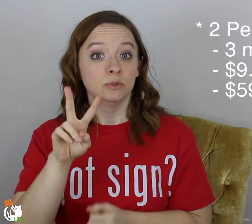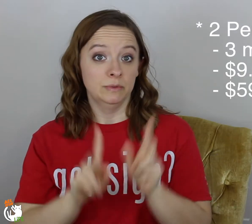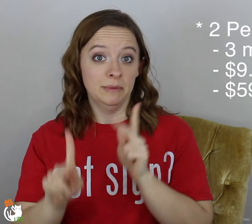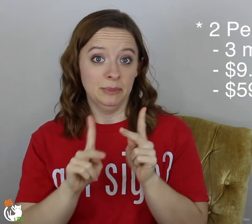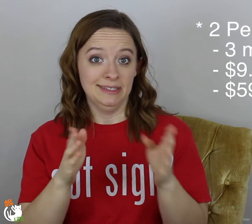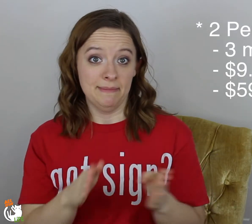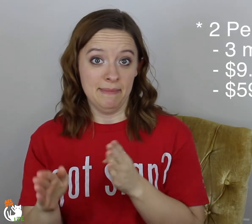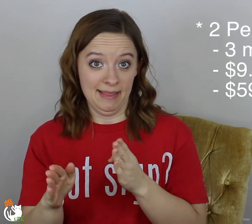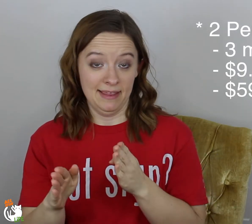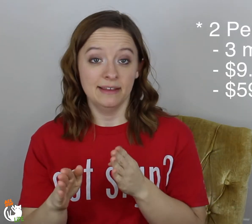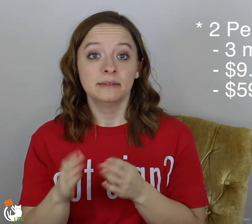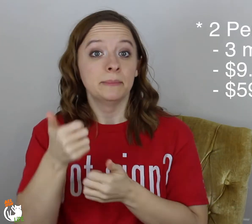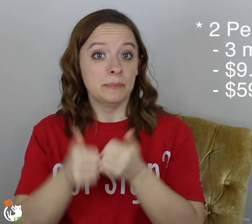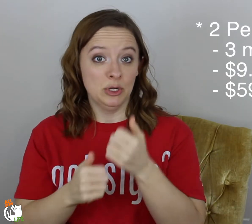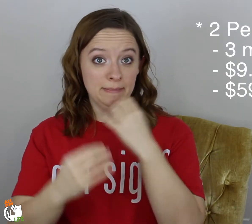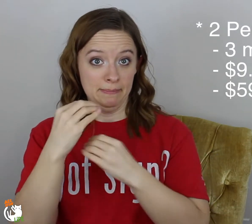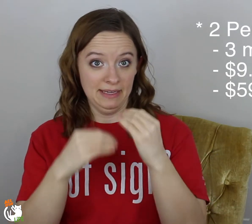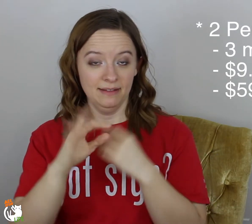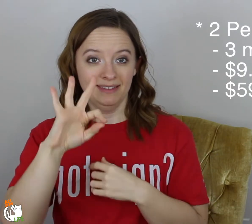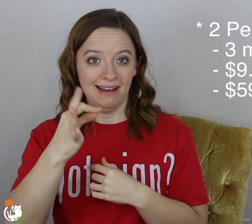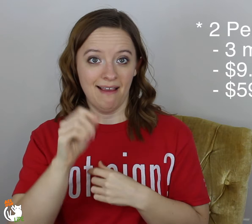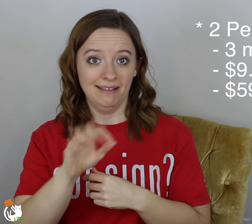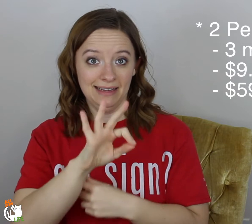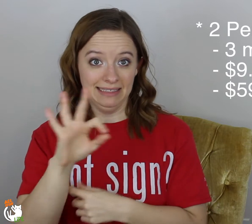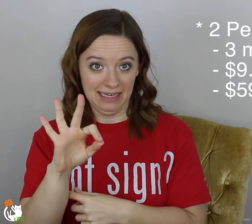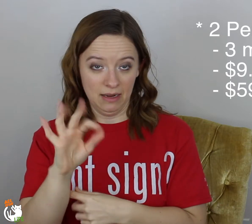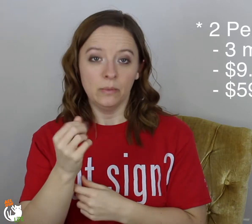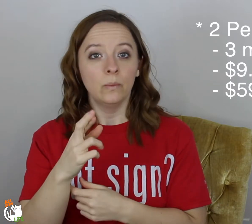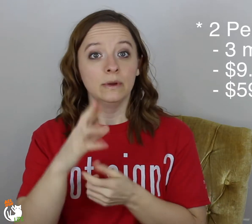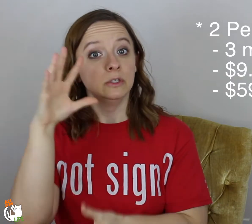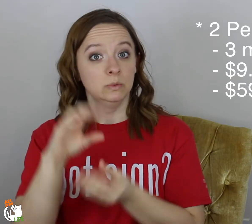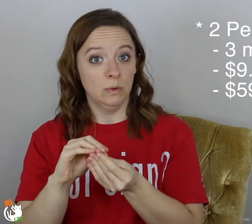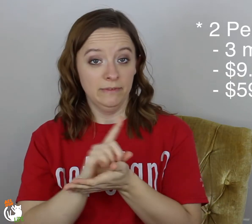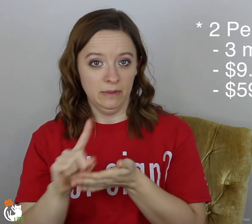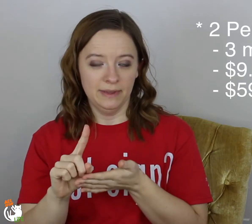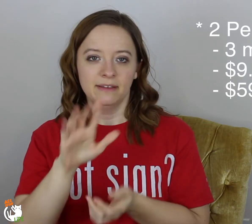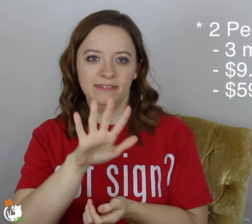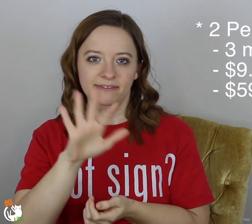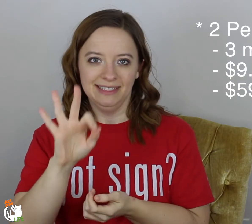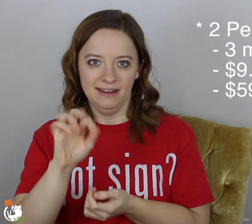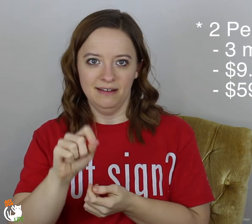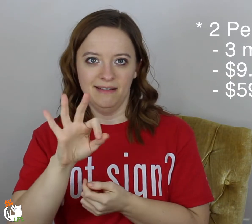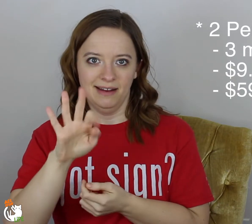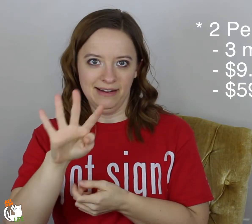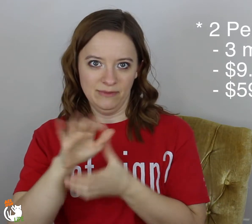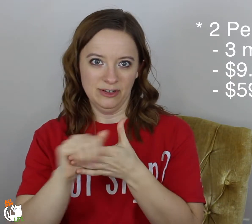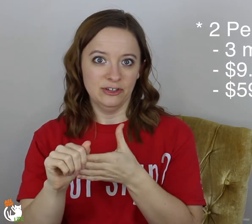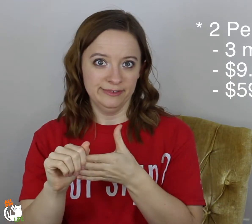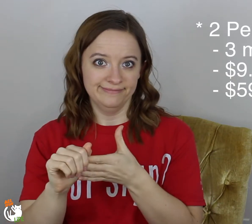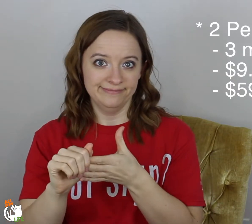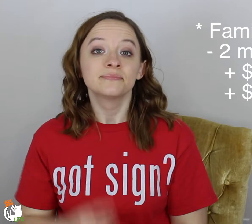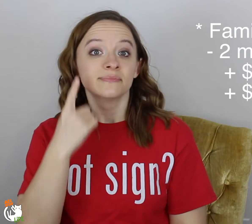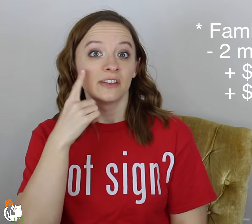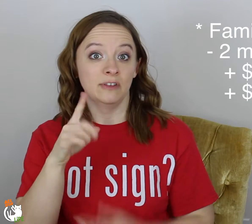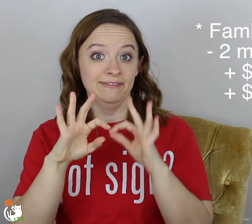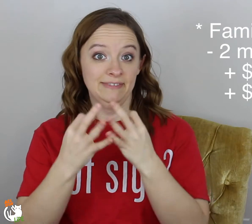The 2 person plan per meal is $9.99 or in total $59.94 for the week.